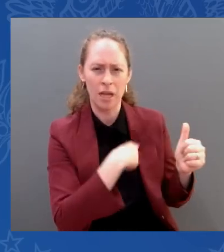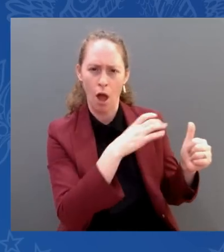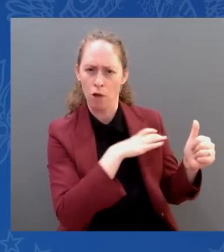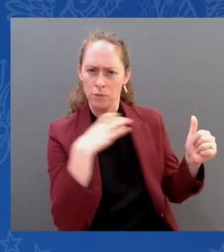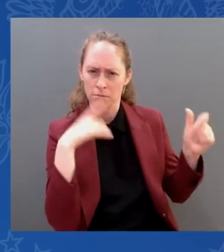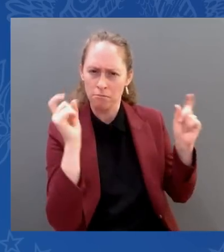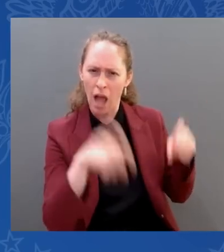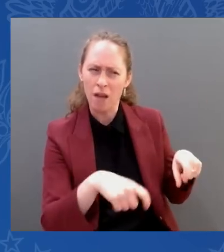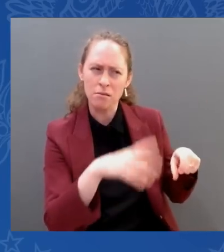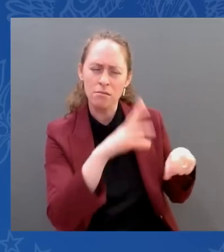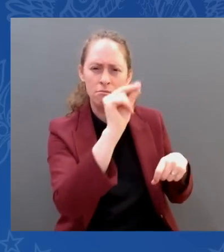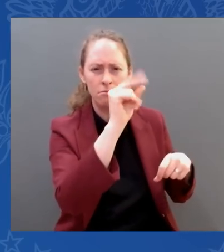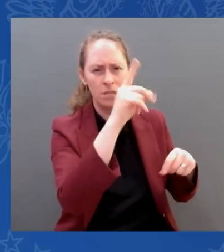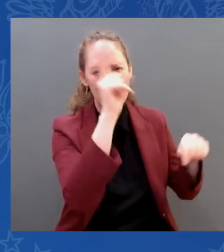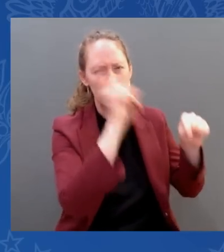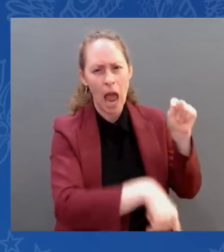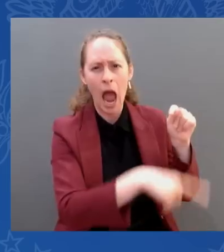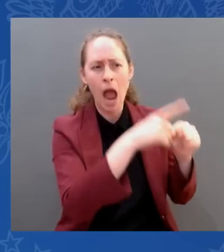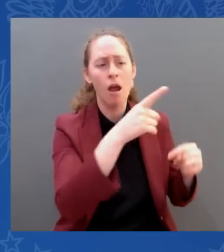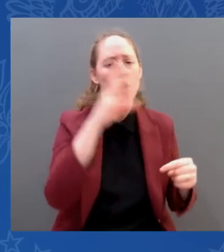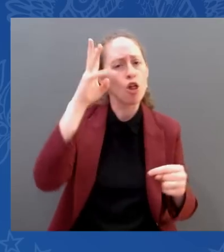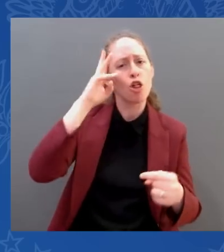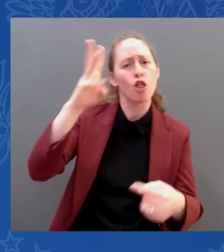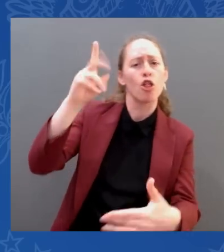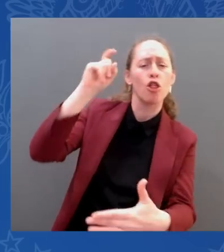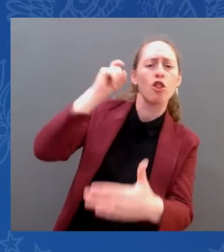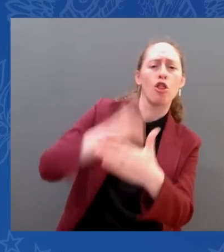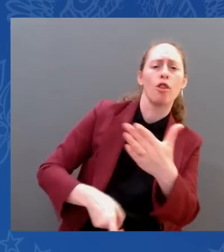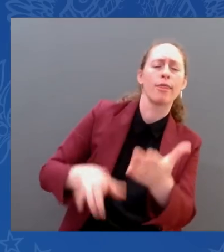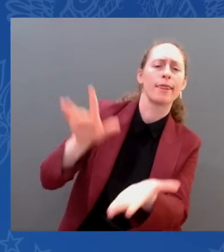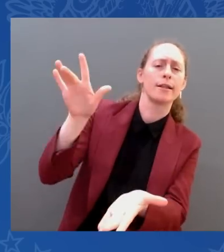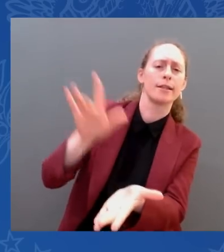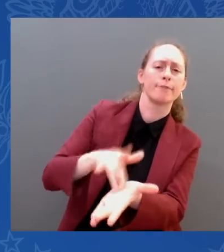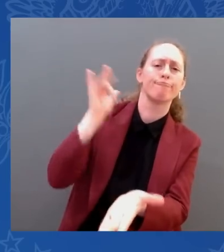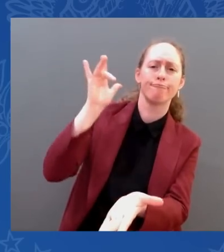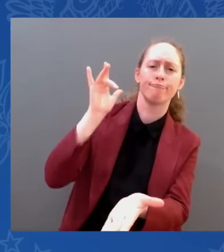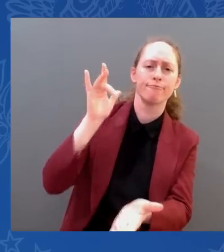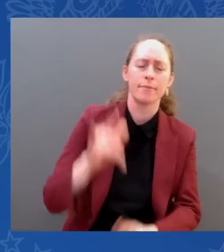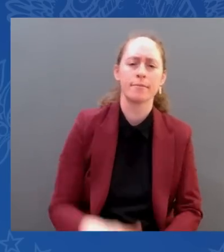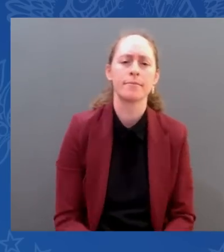Speaker Pelosi and John Garamendi, for -- for leading this effort.